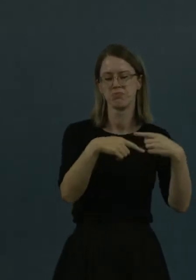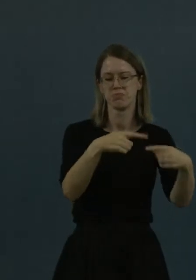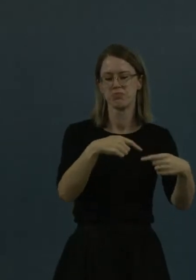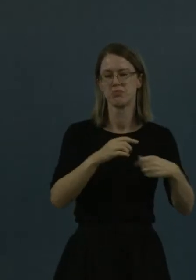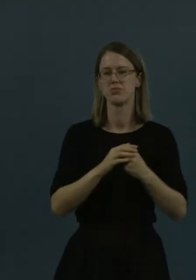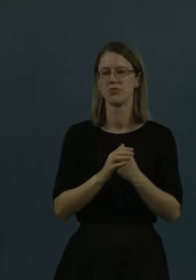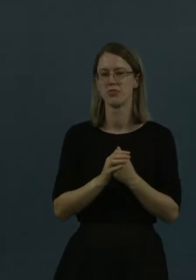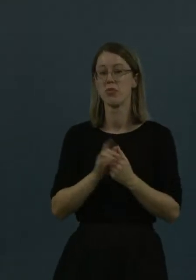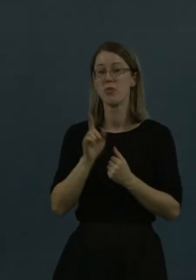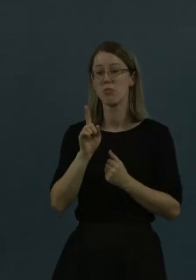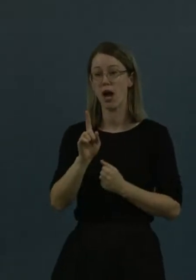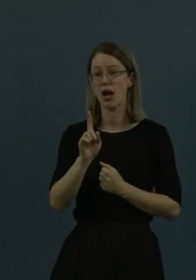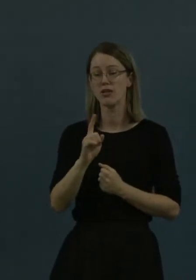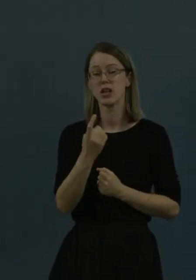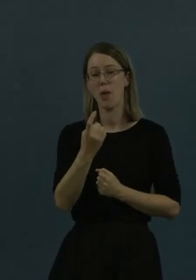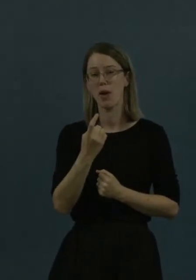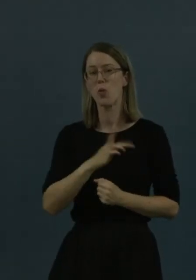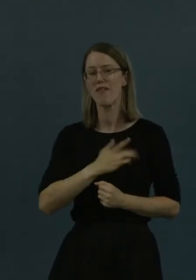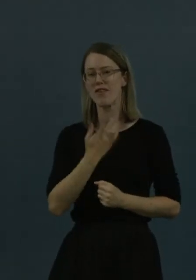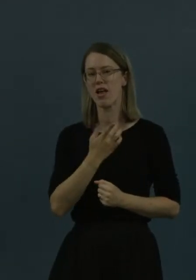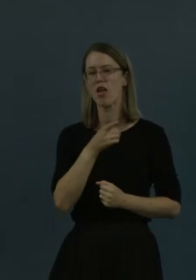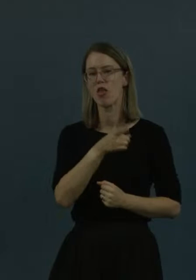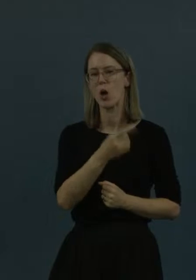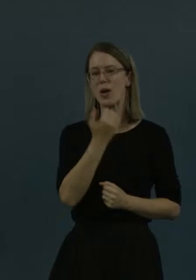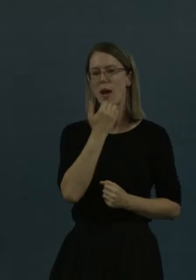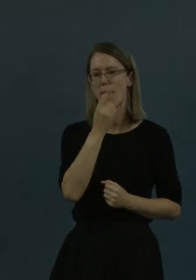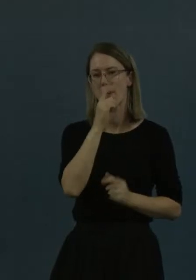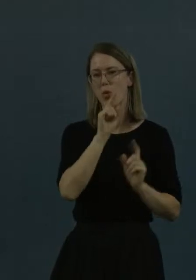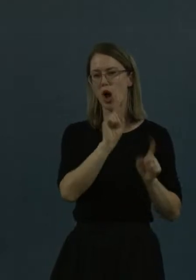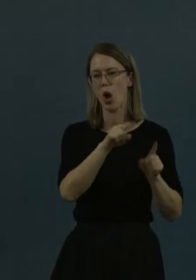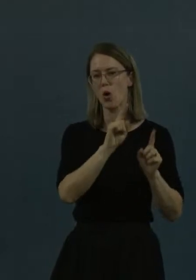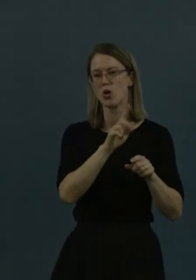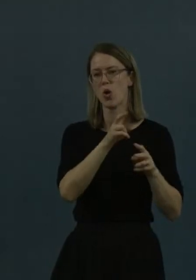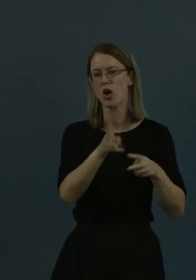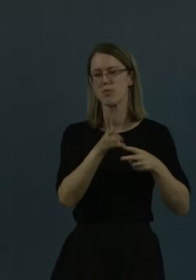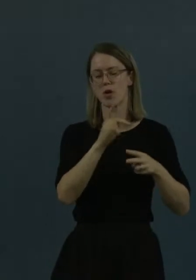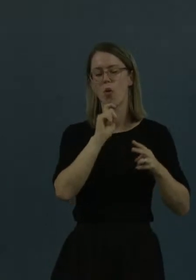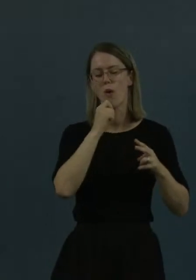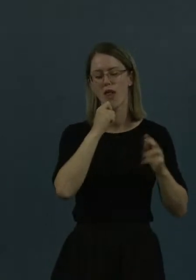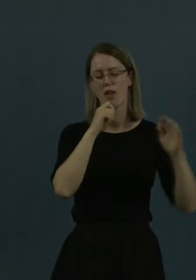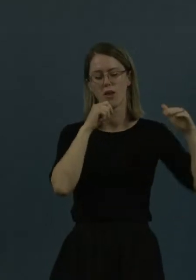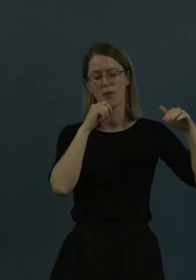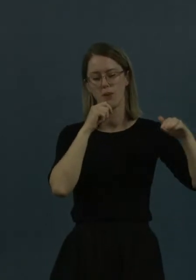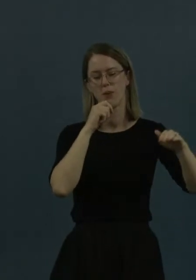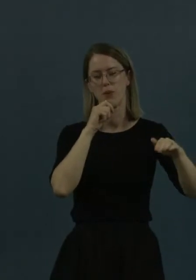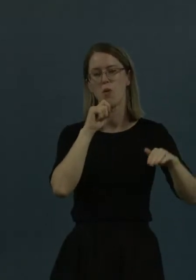seen with the case numbers, we are optimistic that in the next few weeks, the rest of the